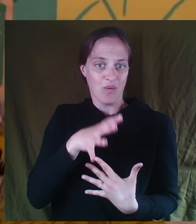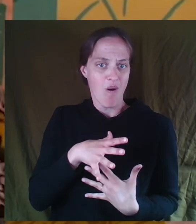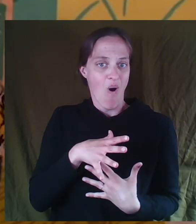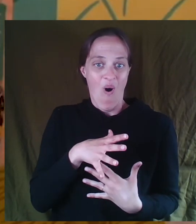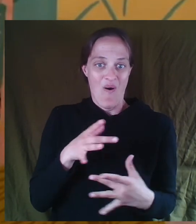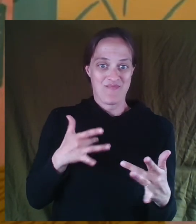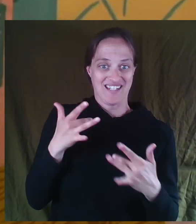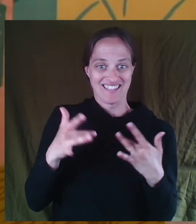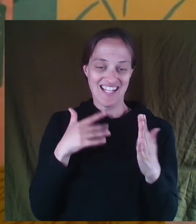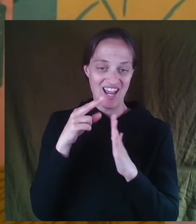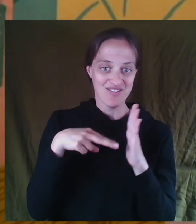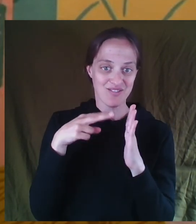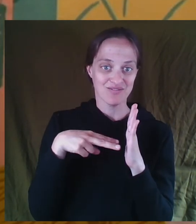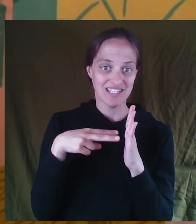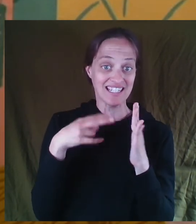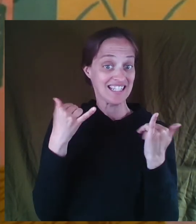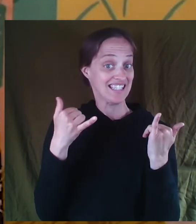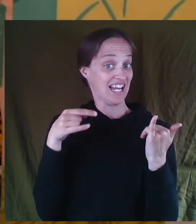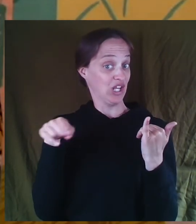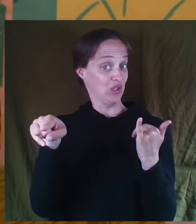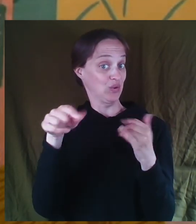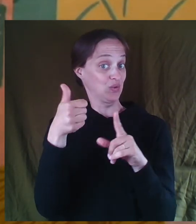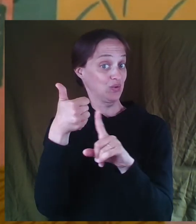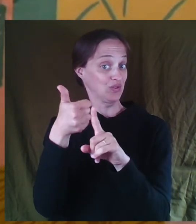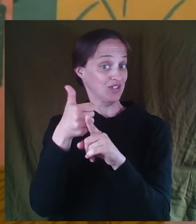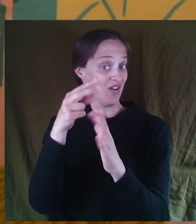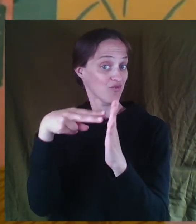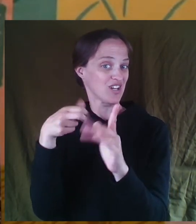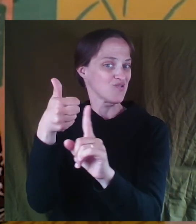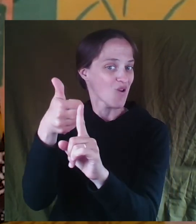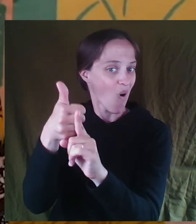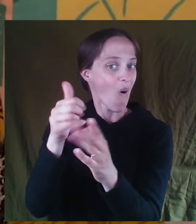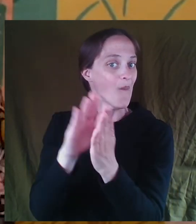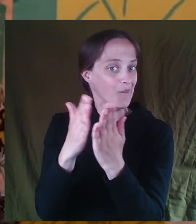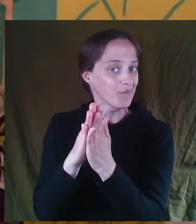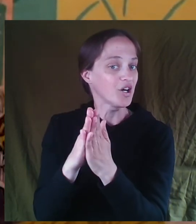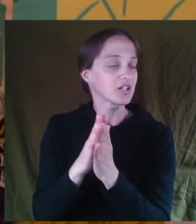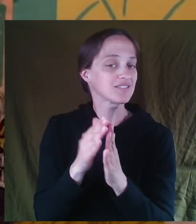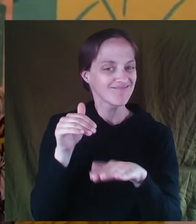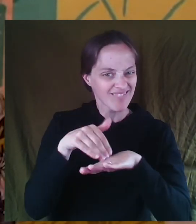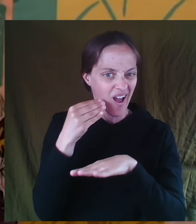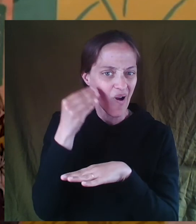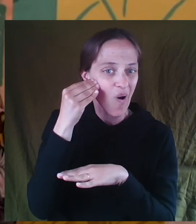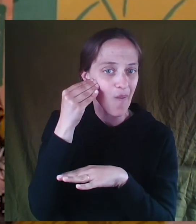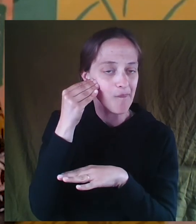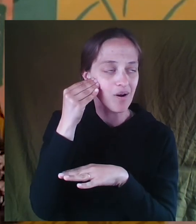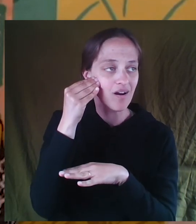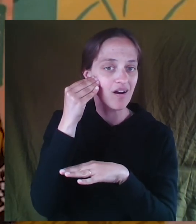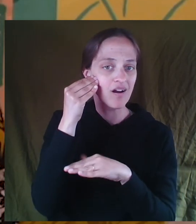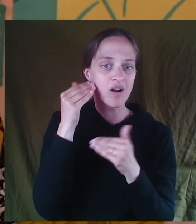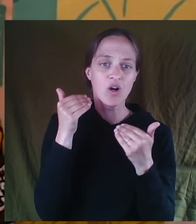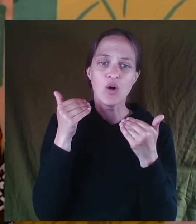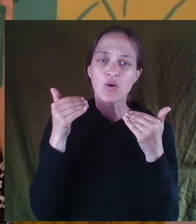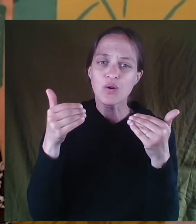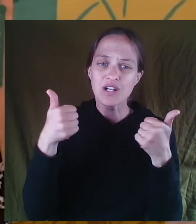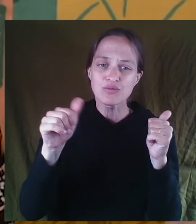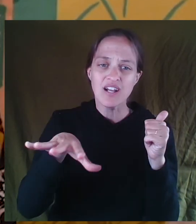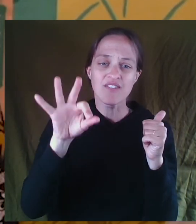I'm excited to read today. Today as you're reading your own nonfiction books at home, I want you to make sure that you are